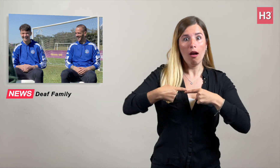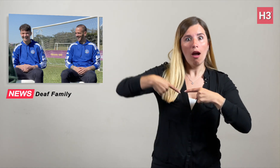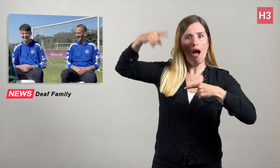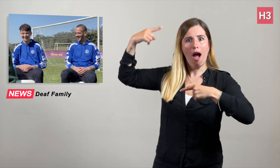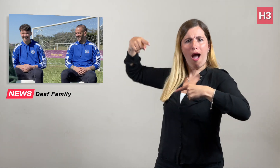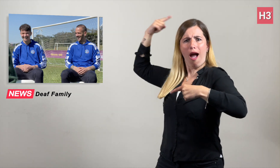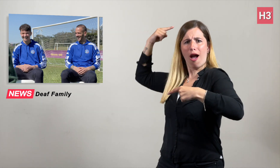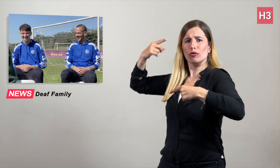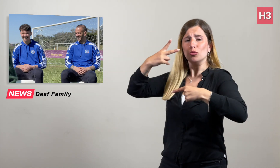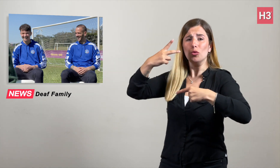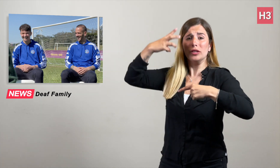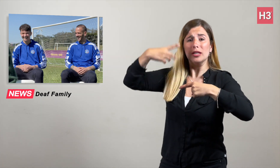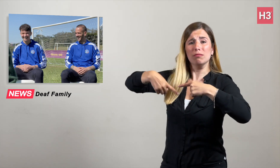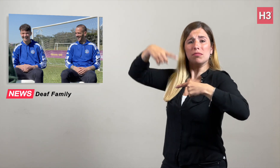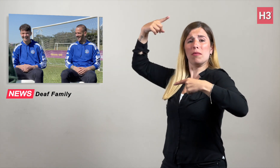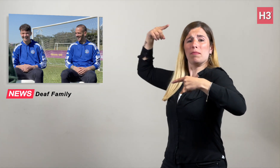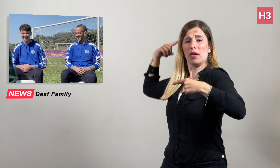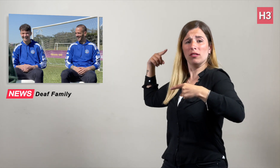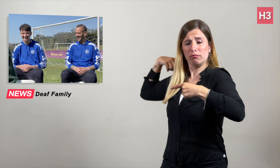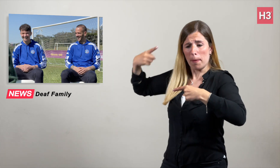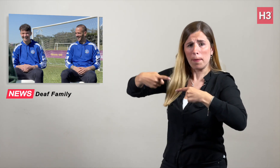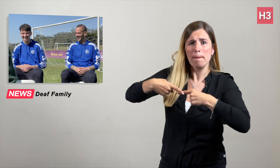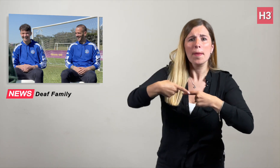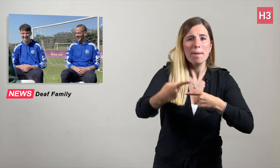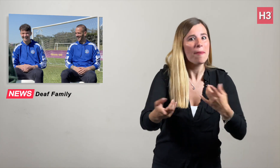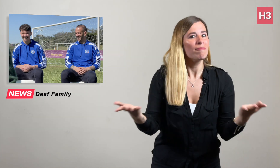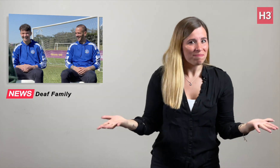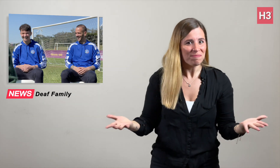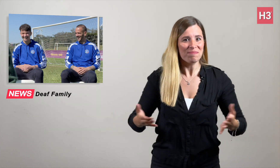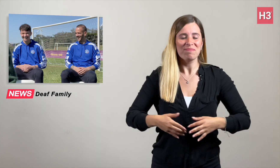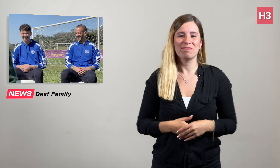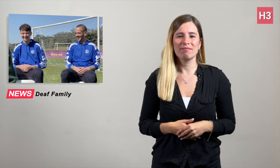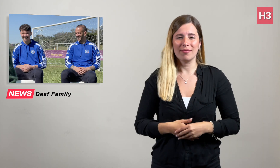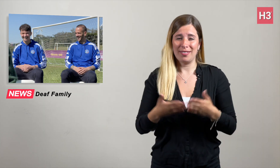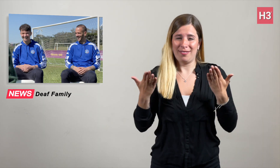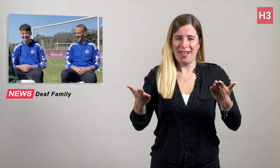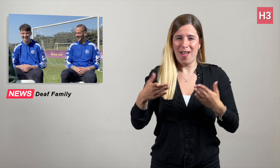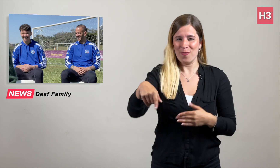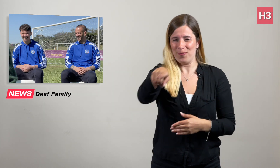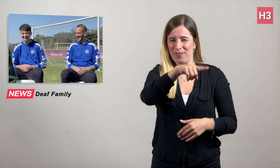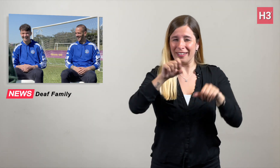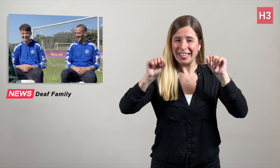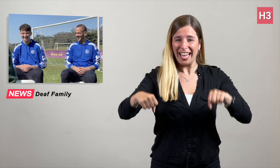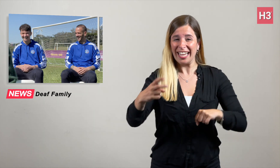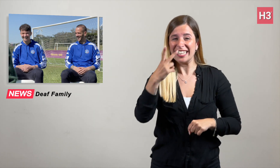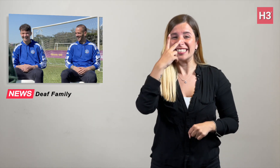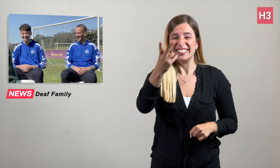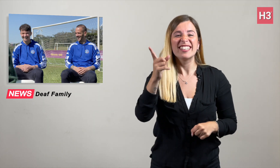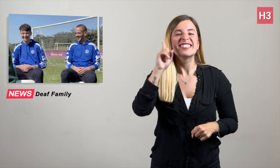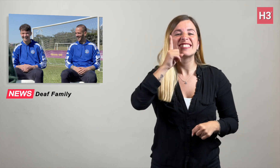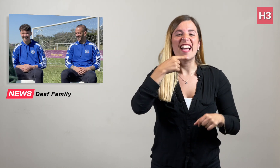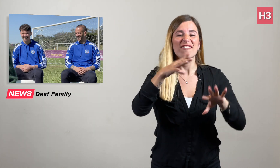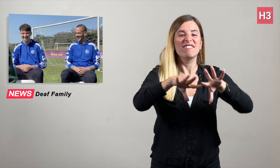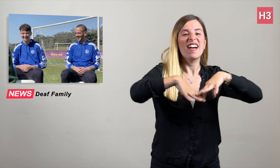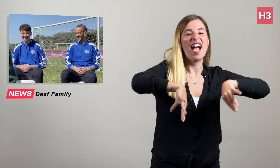and their current generations who are in the Games. Let’s have a look at Deaflympics